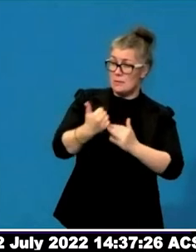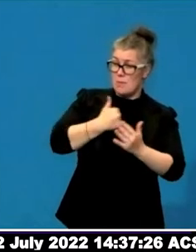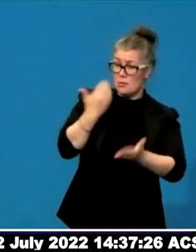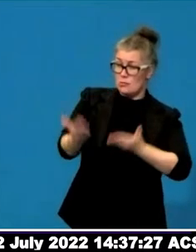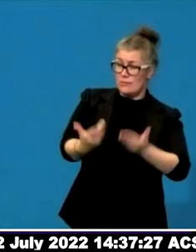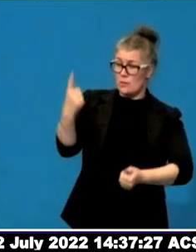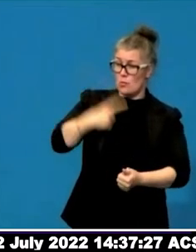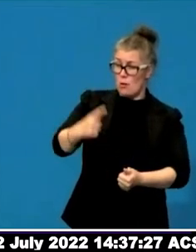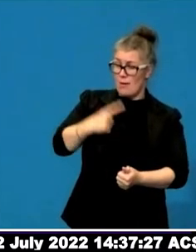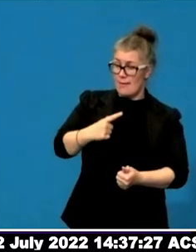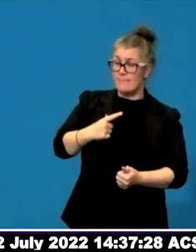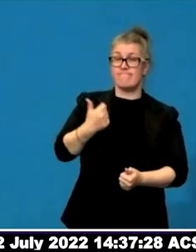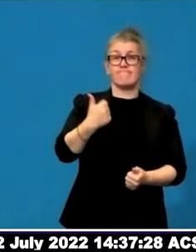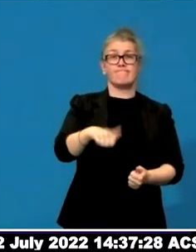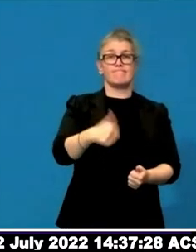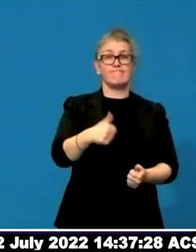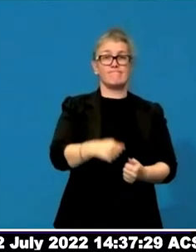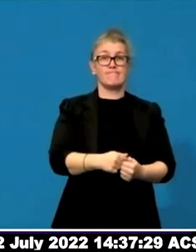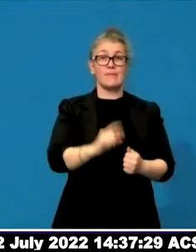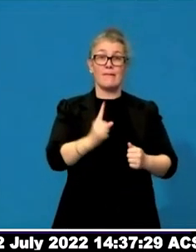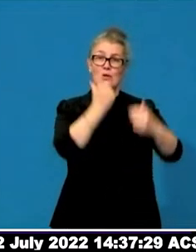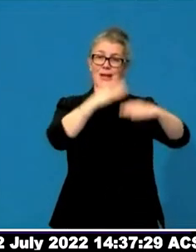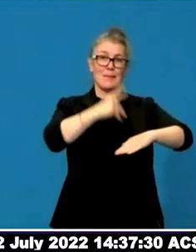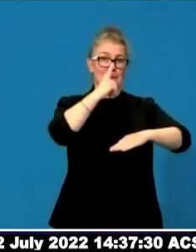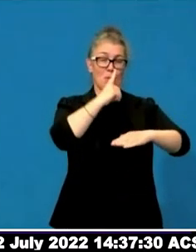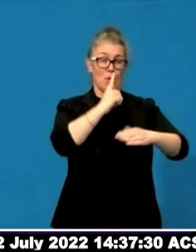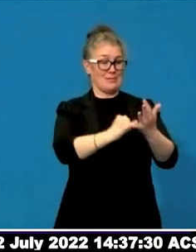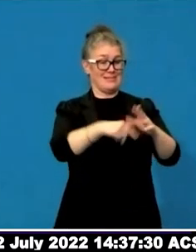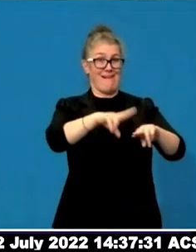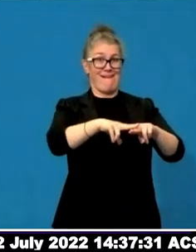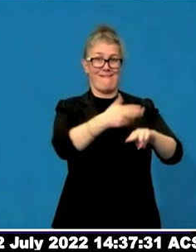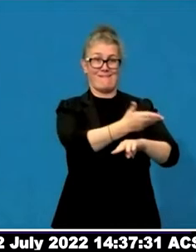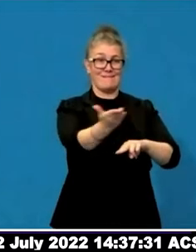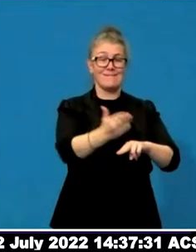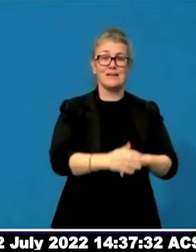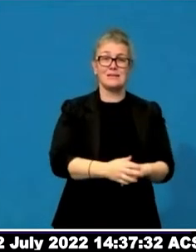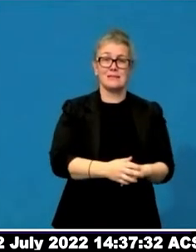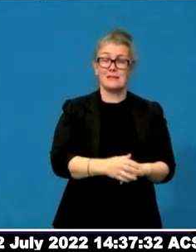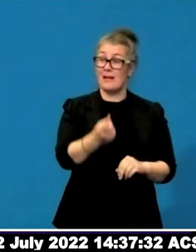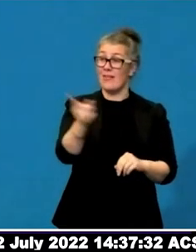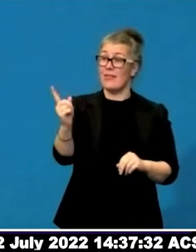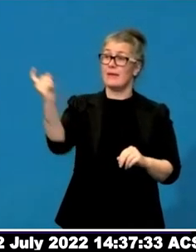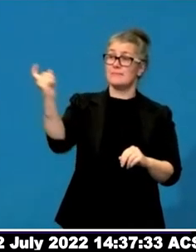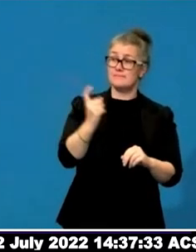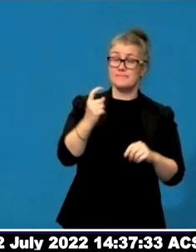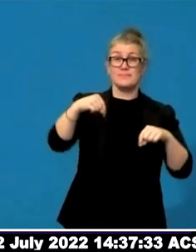They came to us because we have First Nations people on the ground. And they came to us because we have an understanding, and we listen.